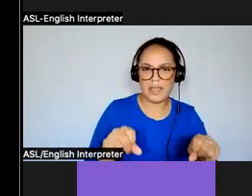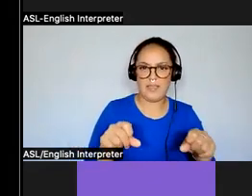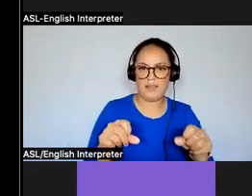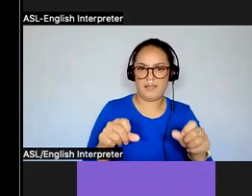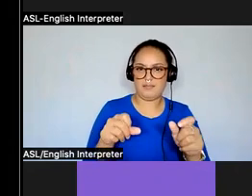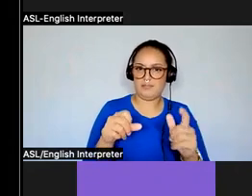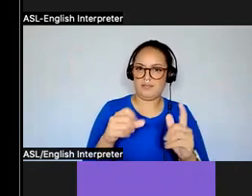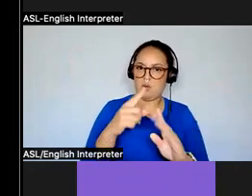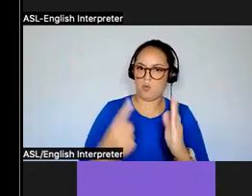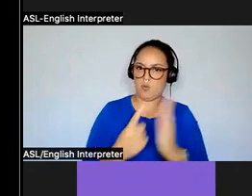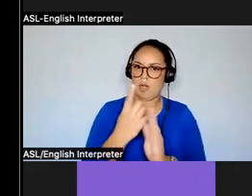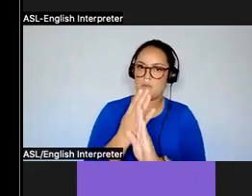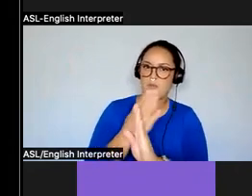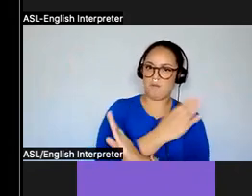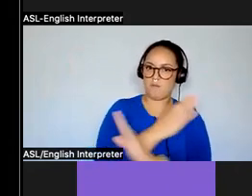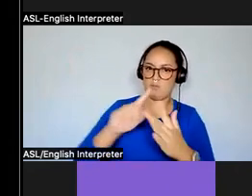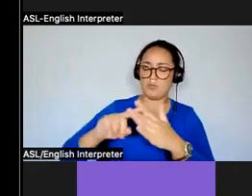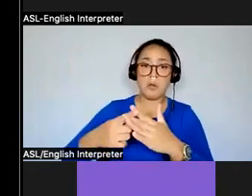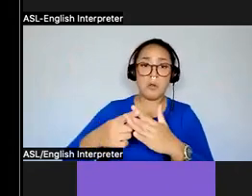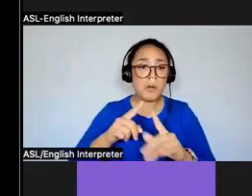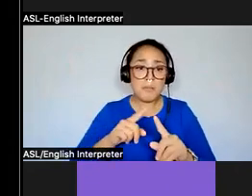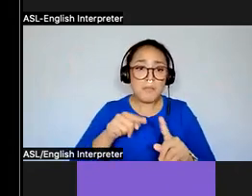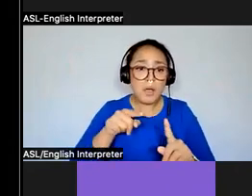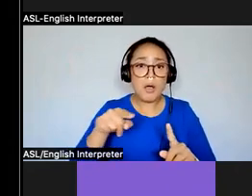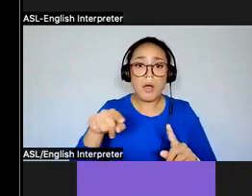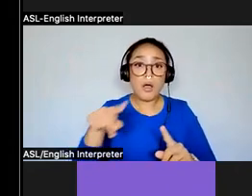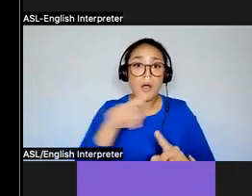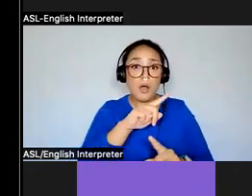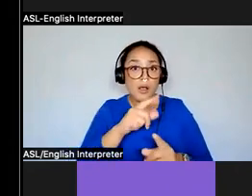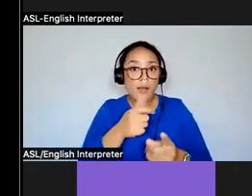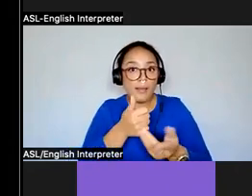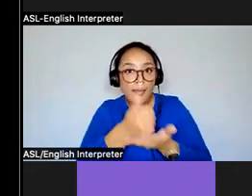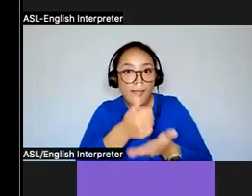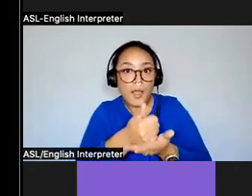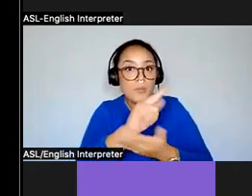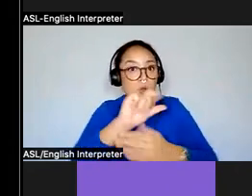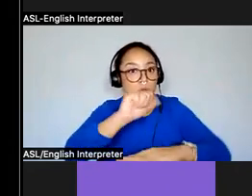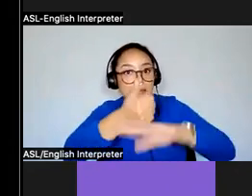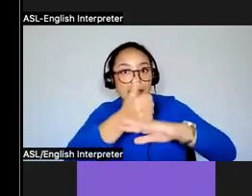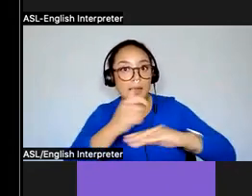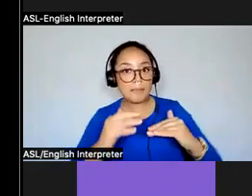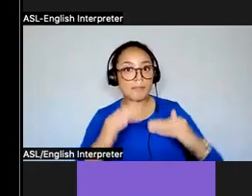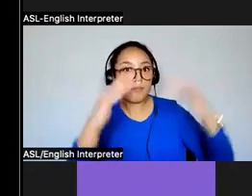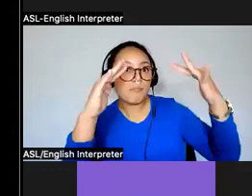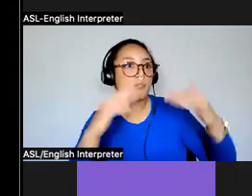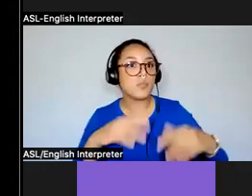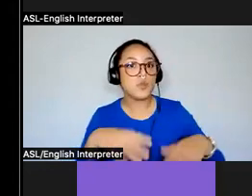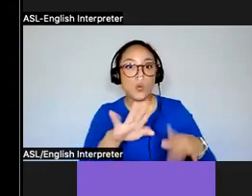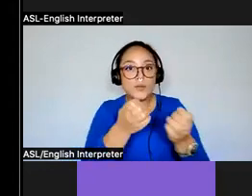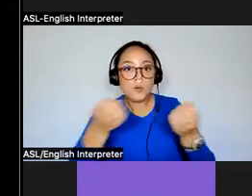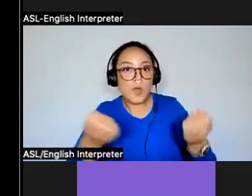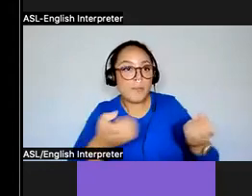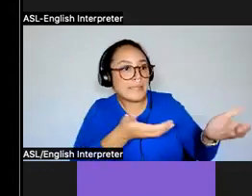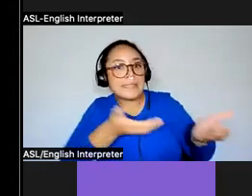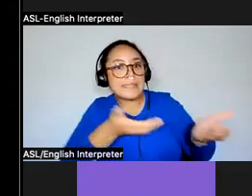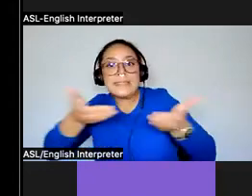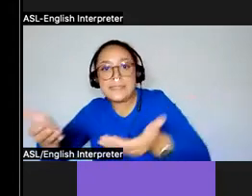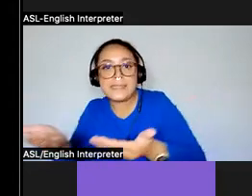the event. But they're a wonderful group, they're really dedicated, we see the same faces over and over again, and they love working on this program.